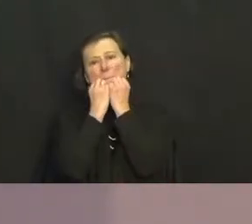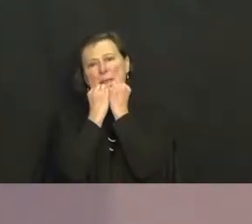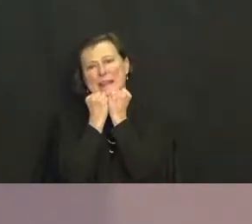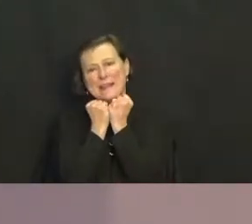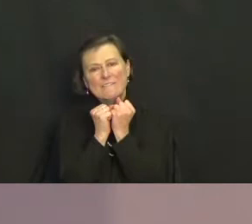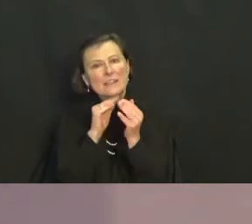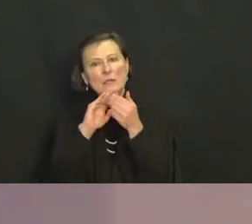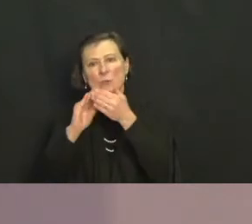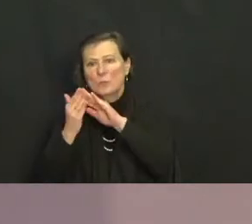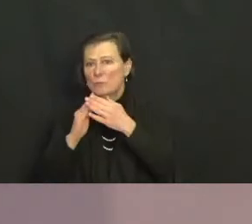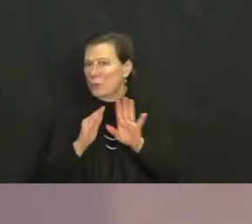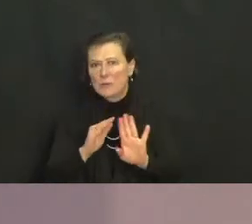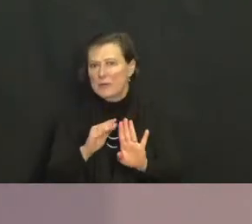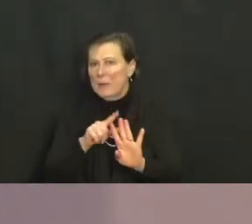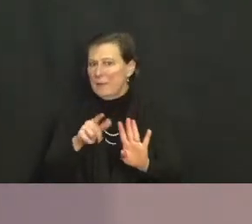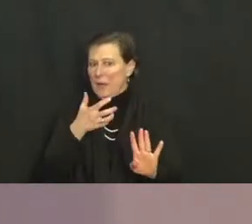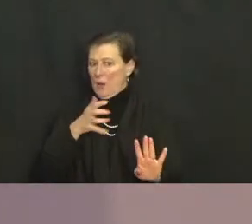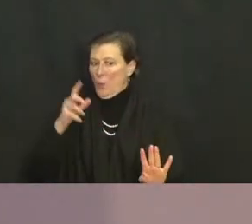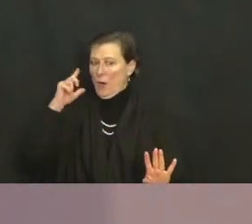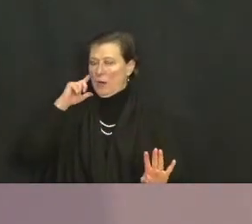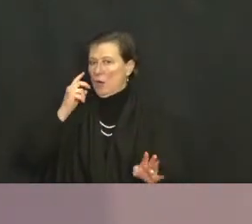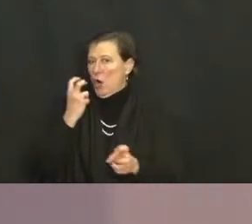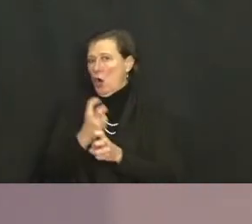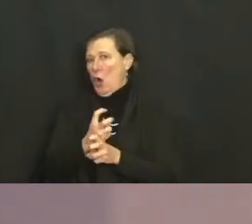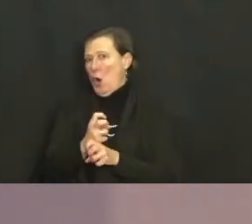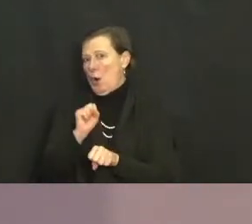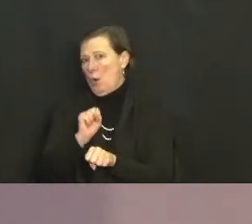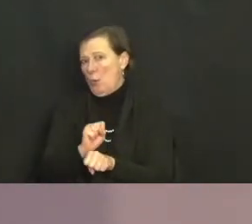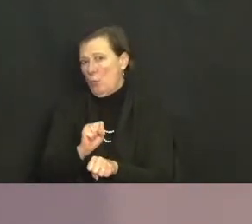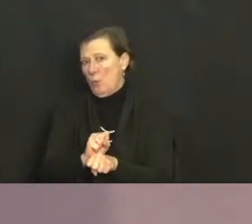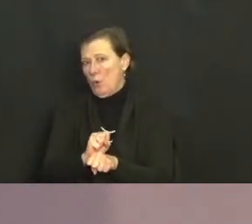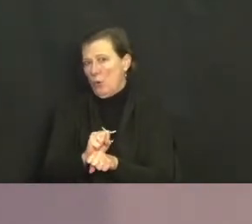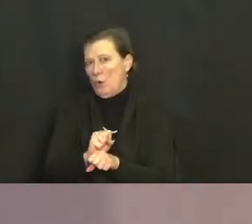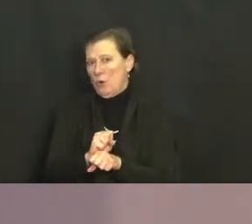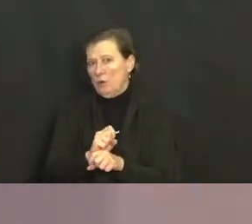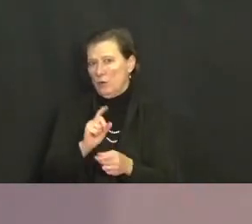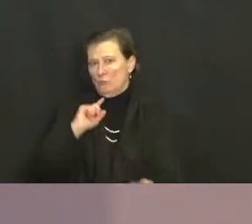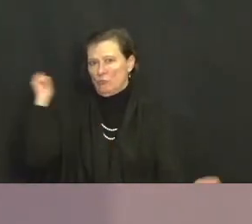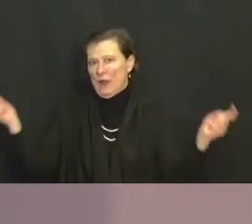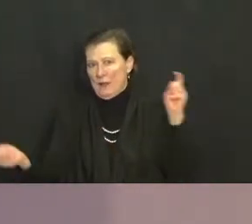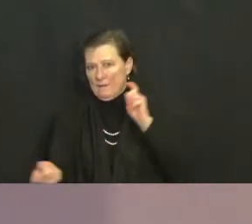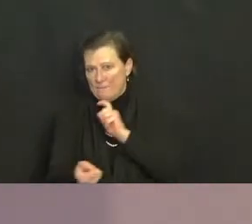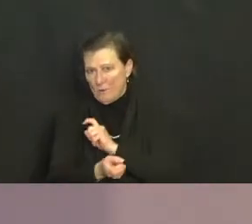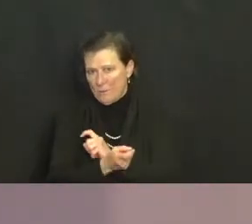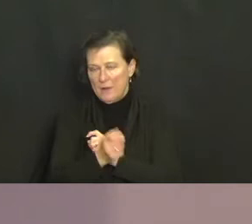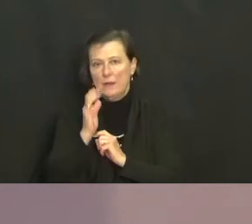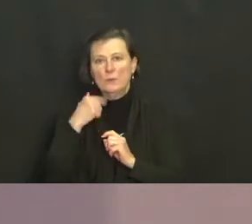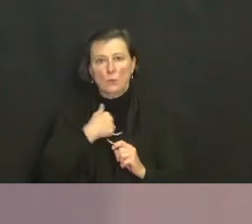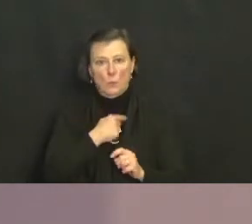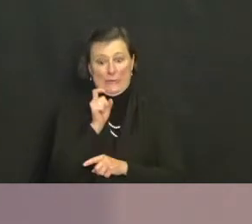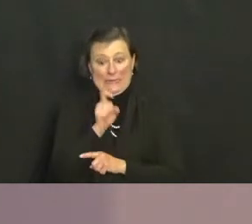like to hear about the hard work, the radical transformation it will take to get there.